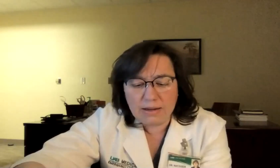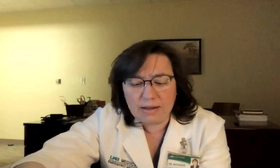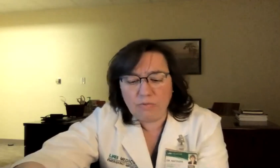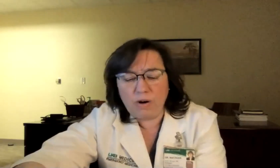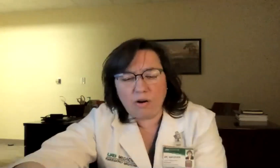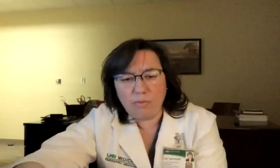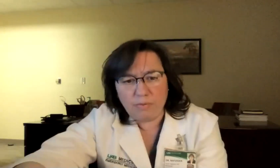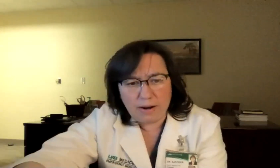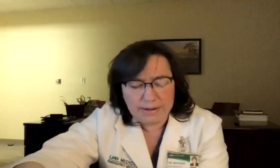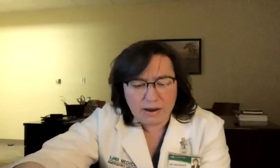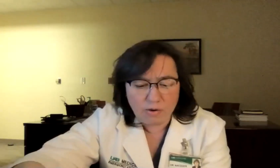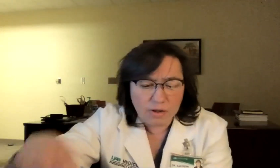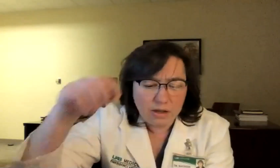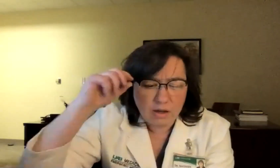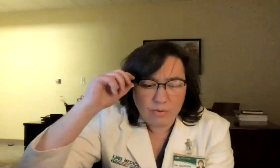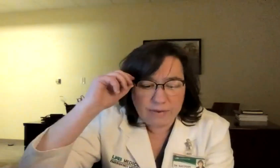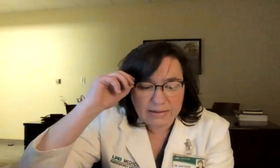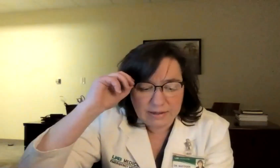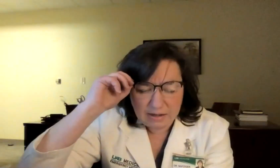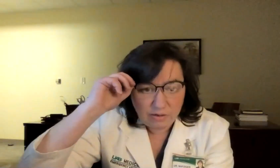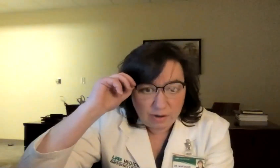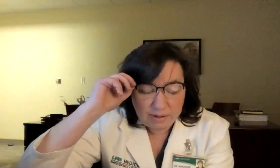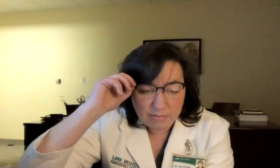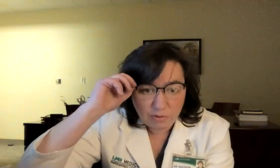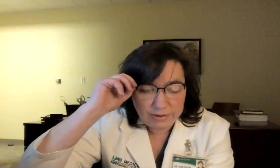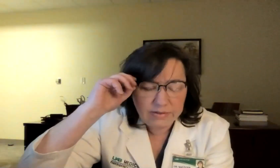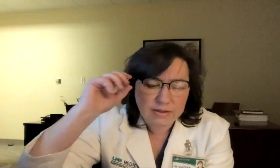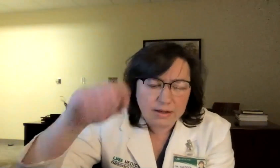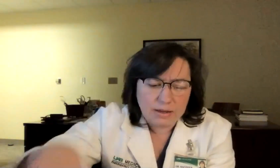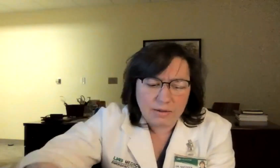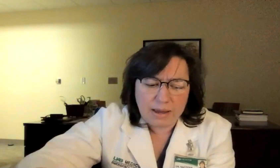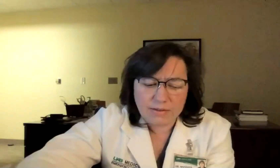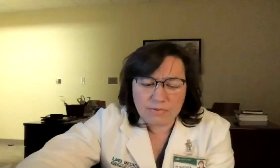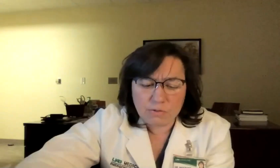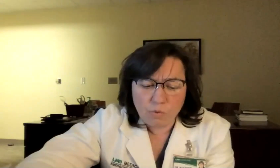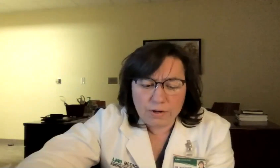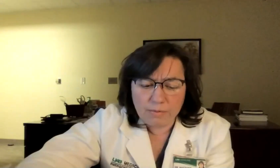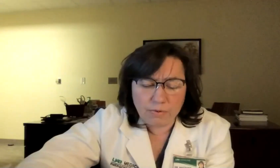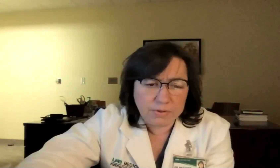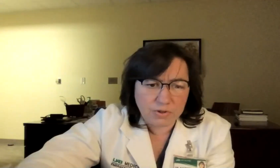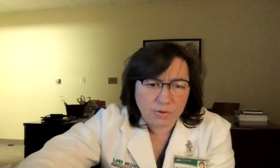kind of where are we right now with vaccinating uab employees as of this morning before we started